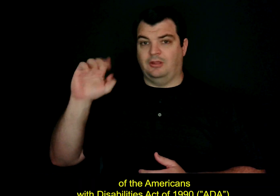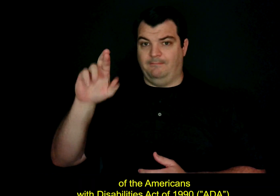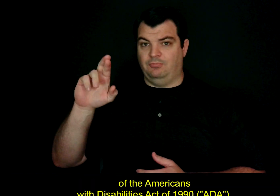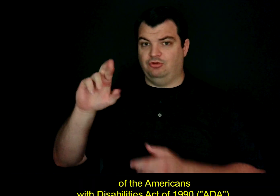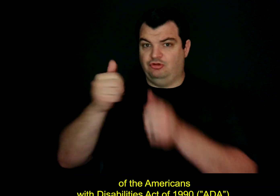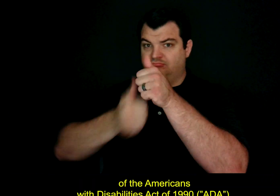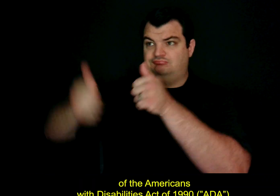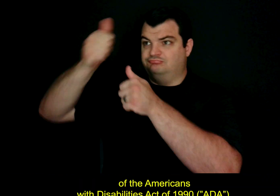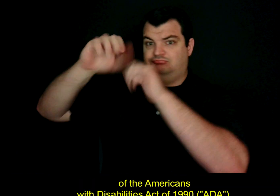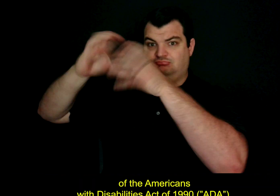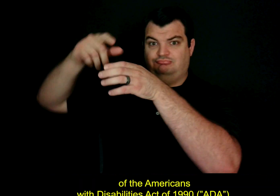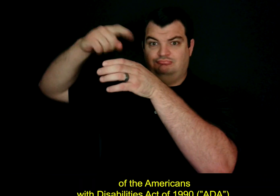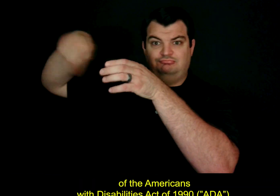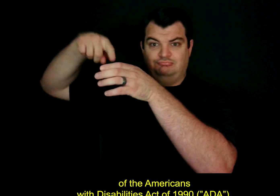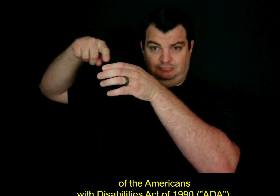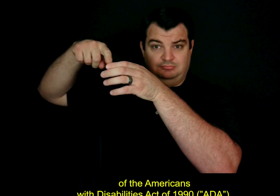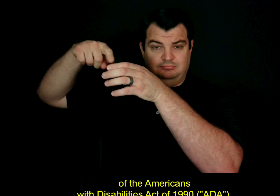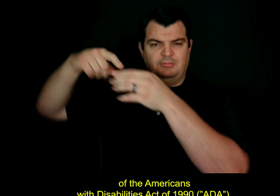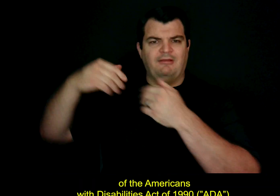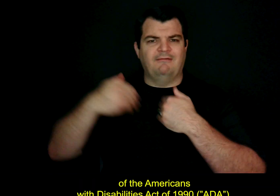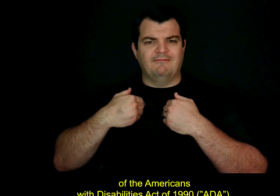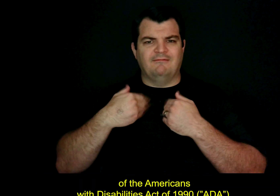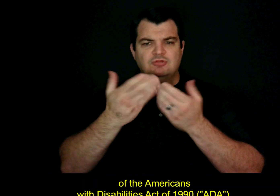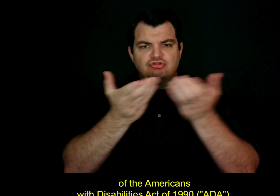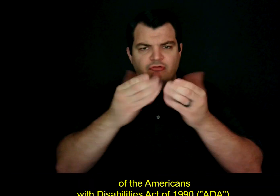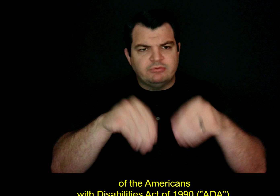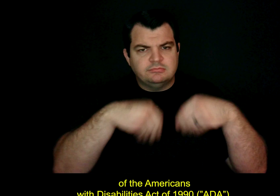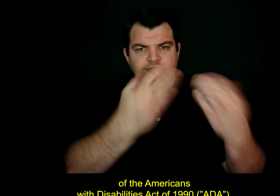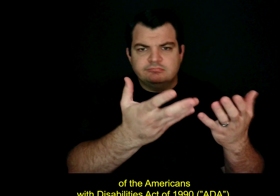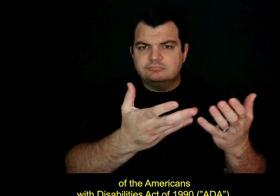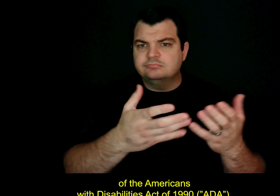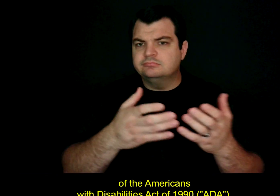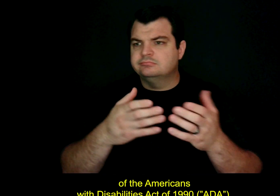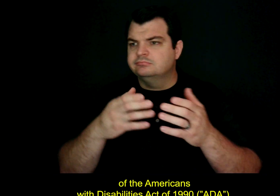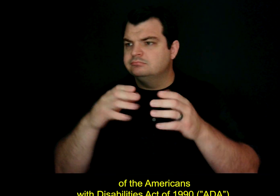of the Americans with Disabilities Act of 1990 (”ADA”).